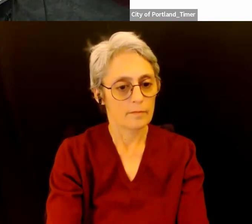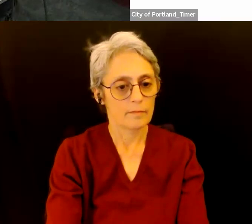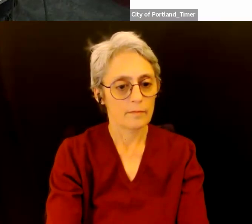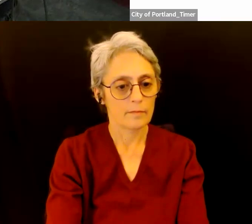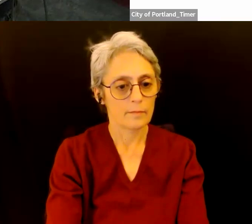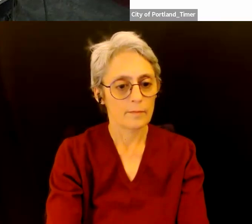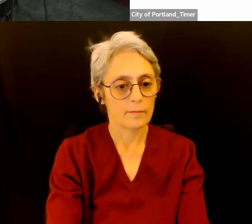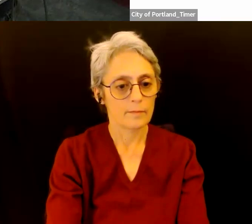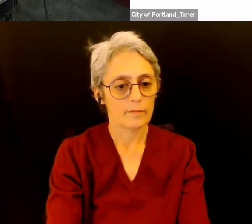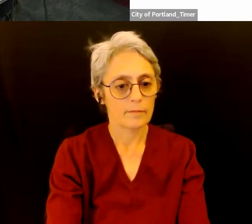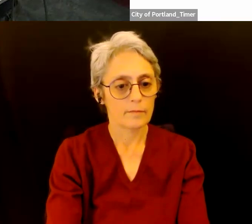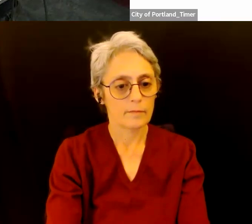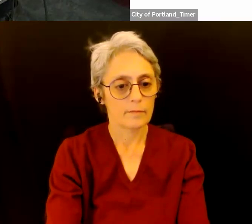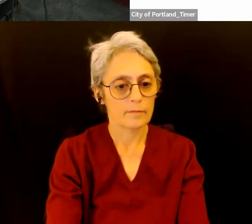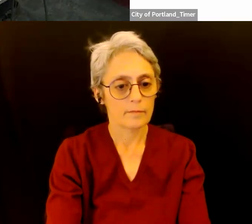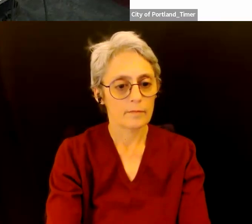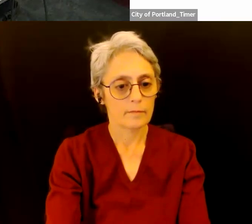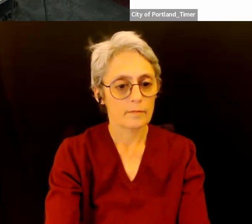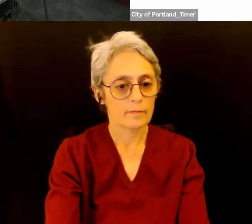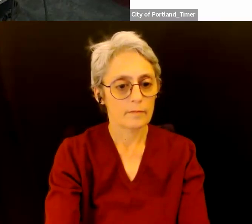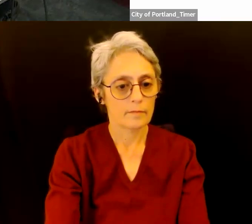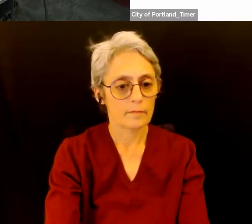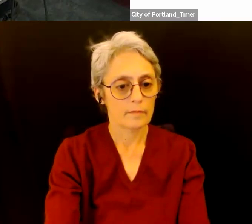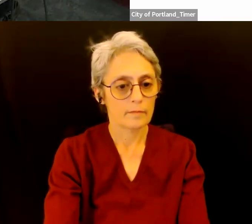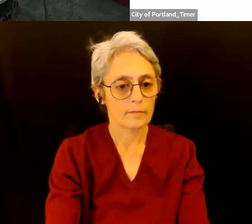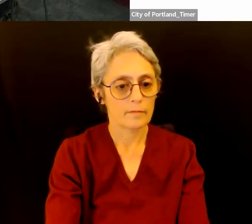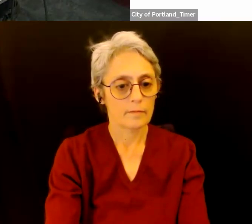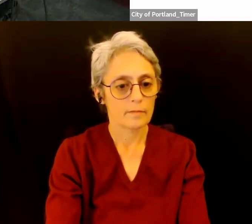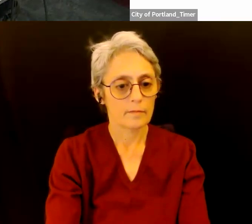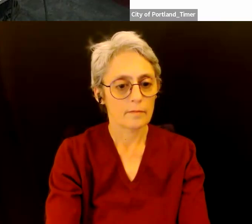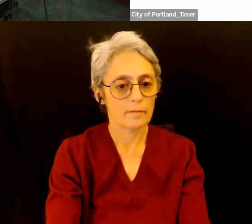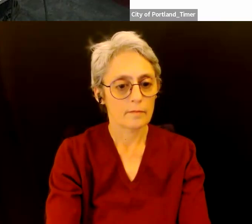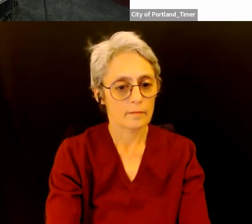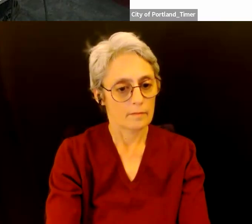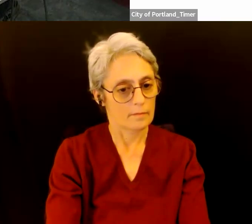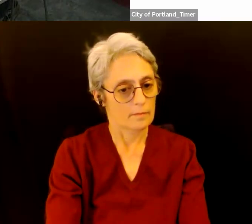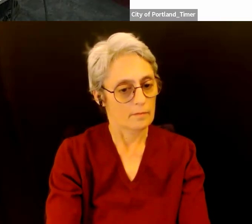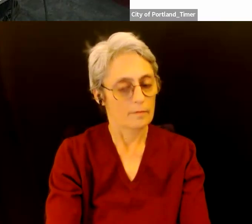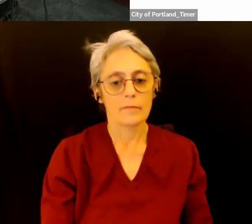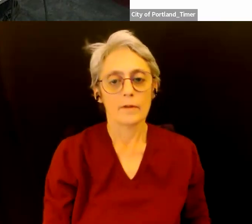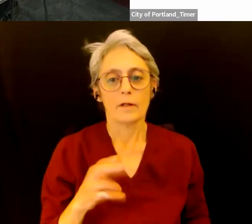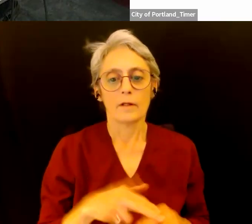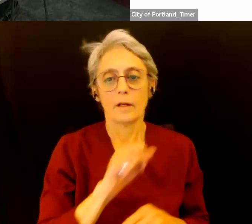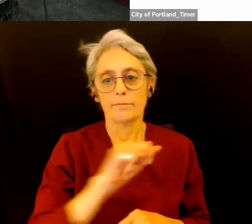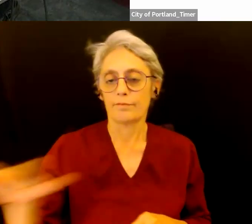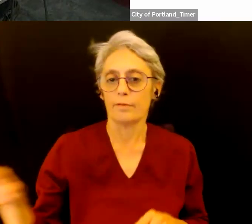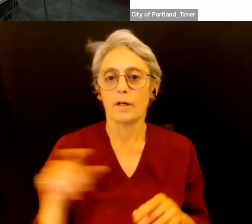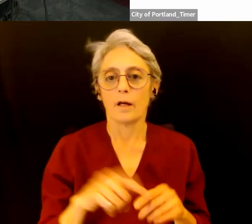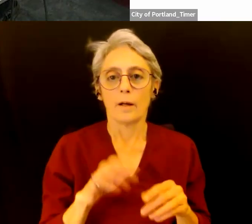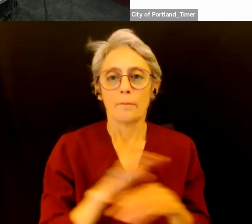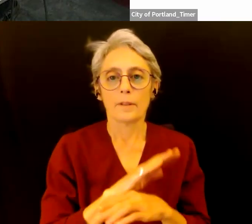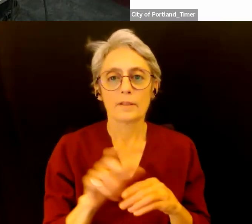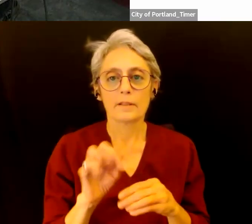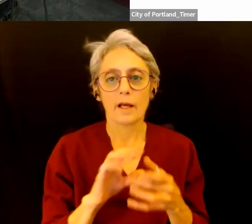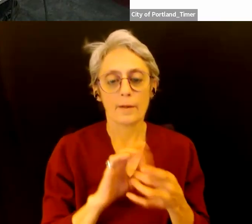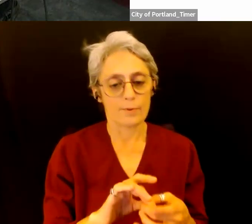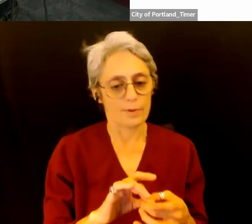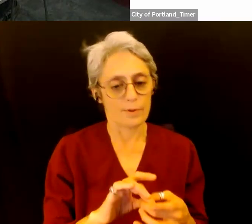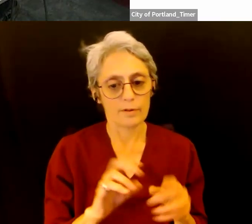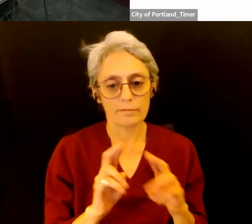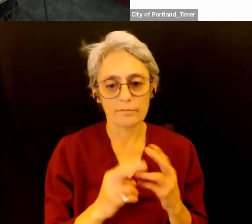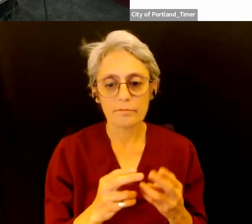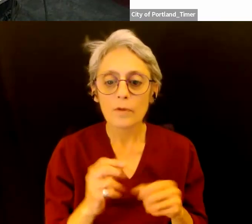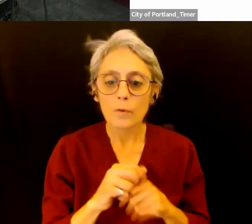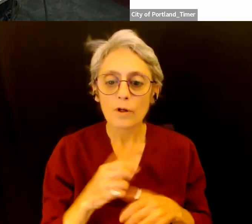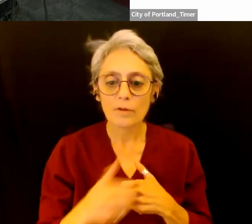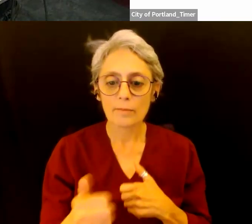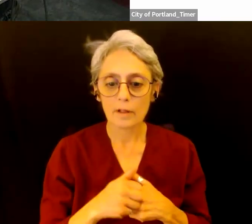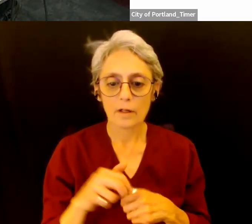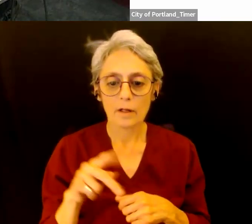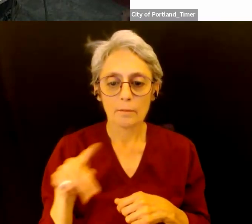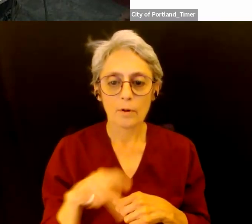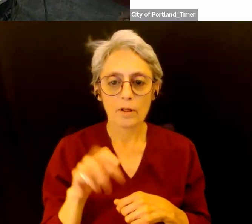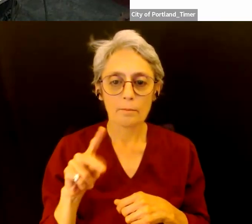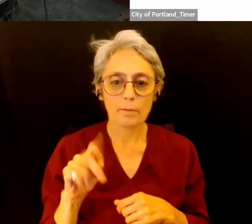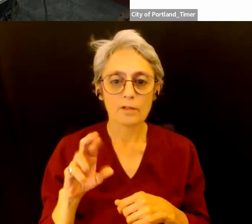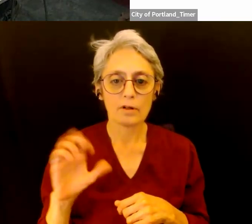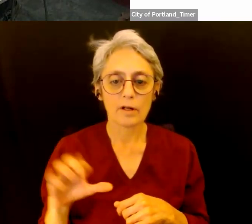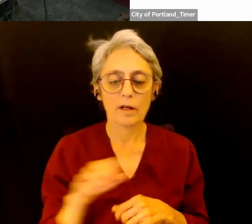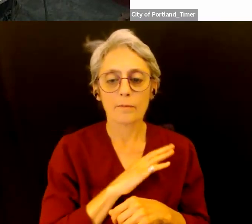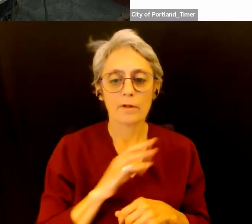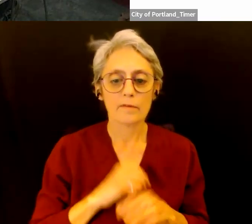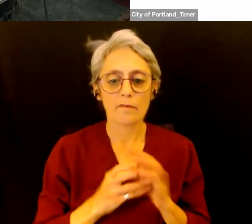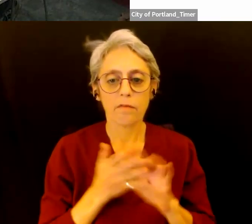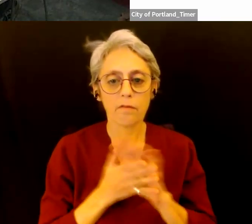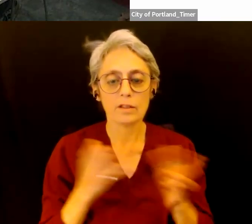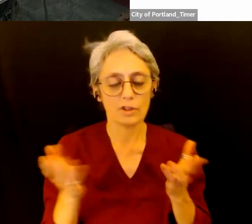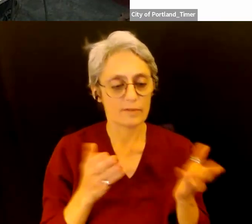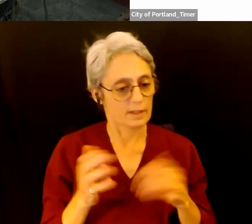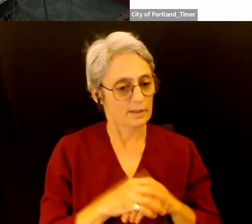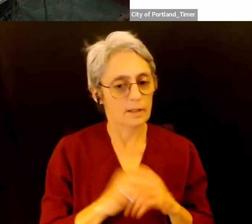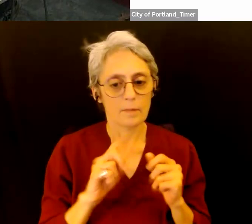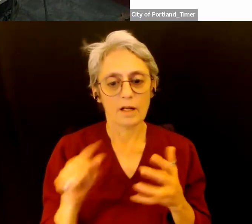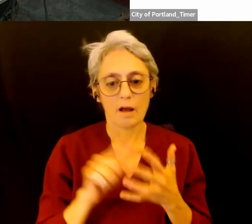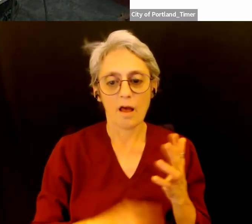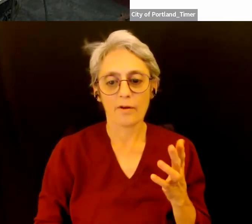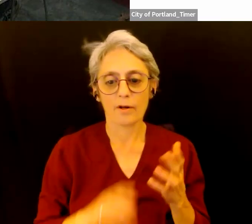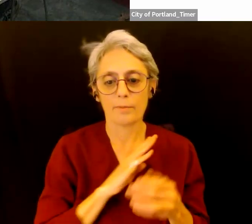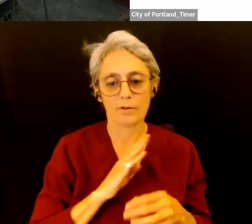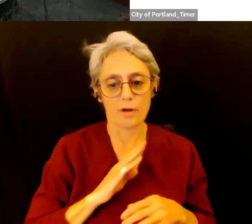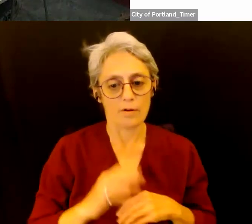Good evening. My name is Ryan Sotomayor. I'm the business manager of Labor's Local 483. We represent workers and transportation in Portland Parks and Recreation, the Bureau of Environmental Services and many other bureaus.